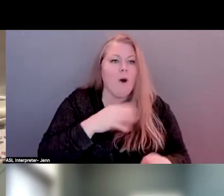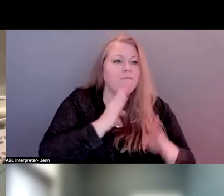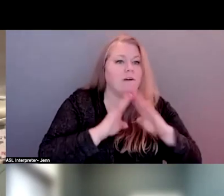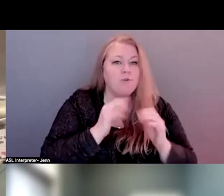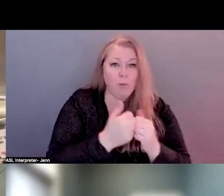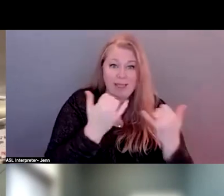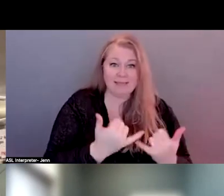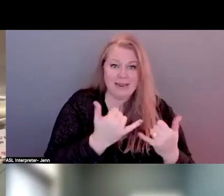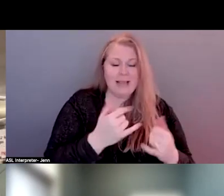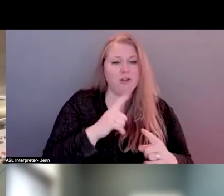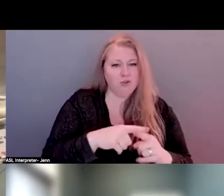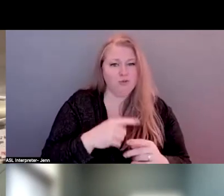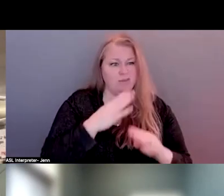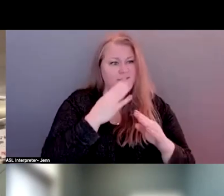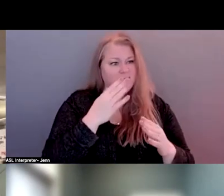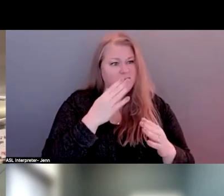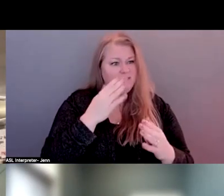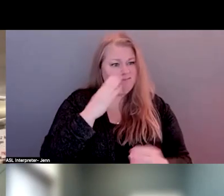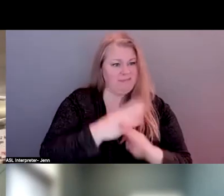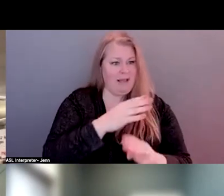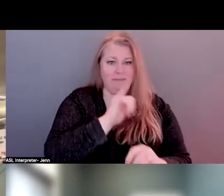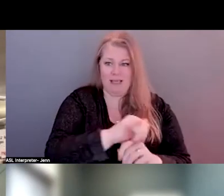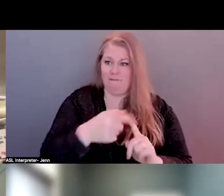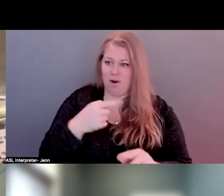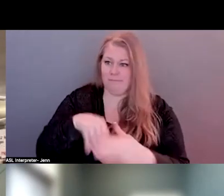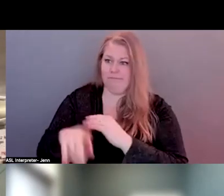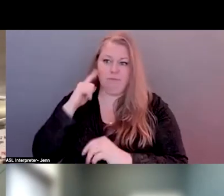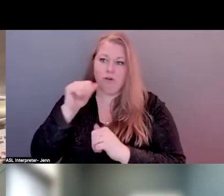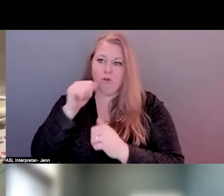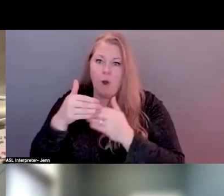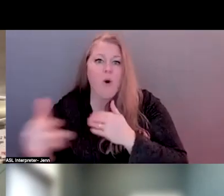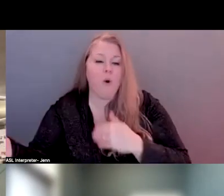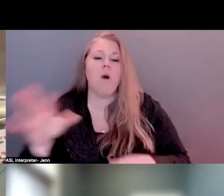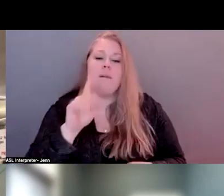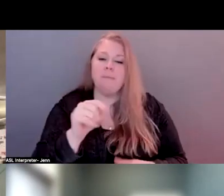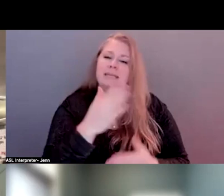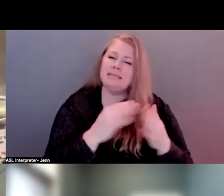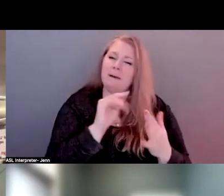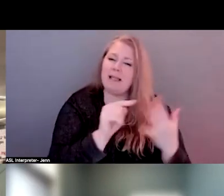doesn't happen in tomorrow's technology, but some of that can be a bit hampering.